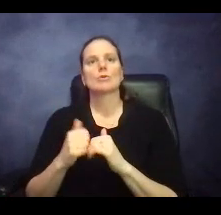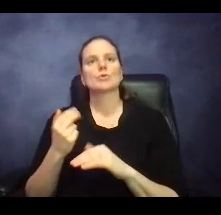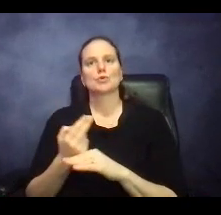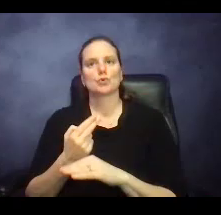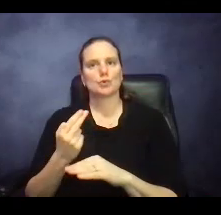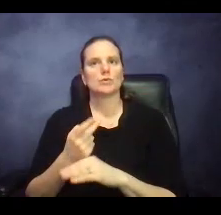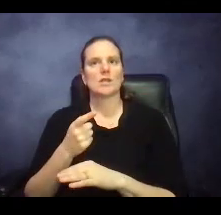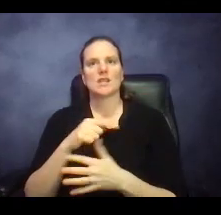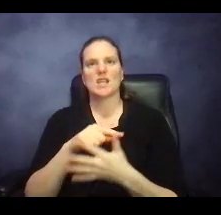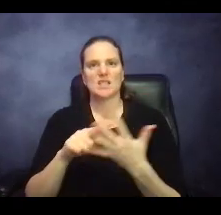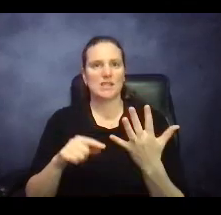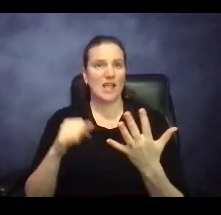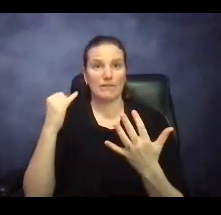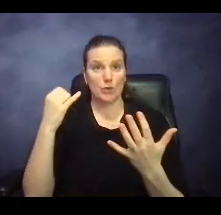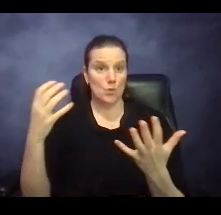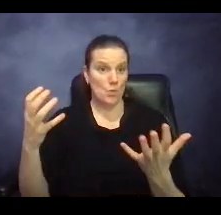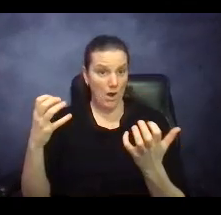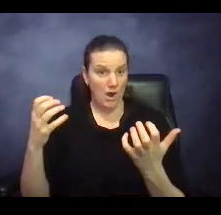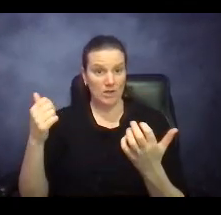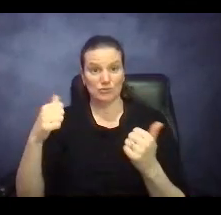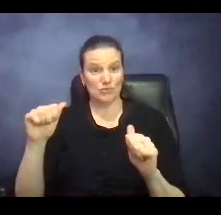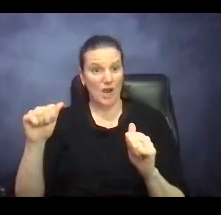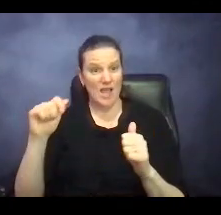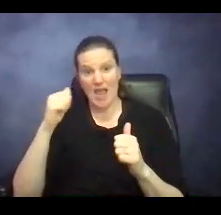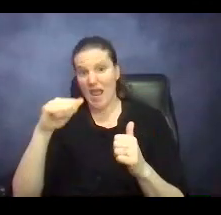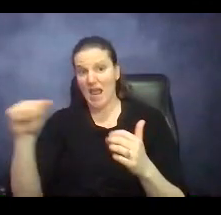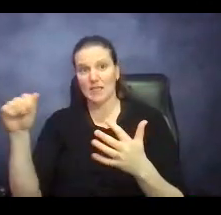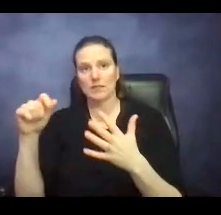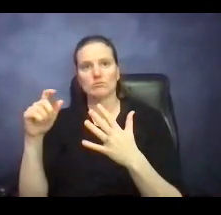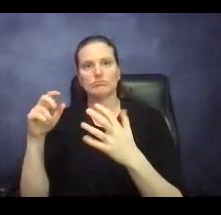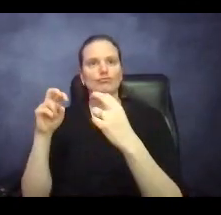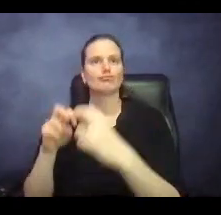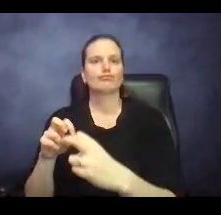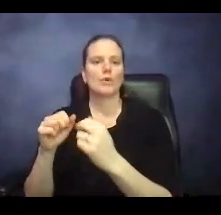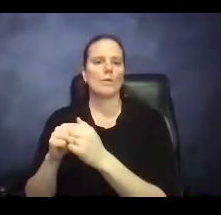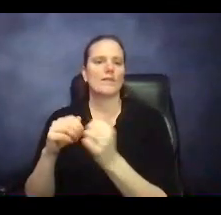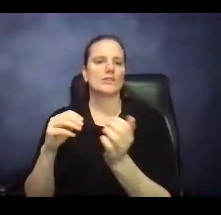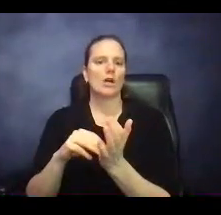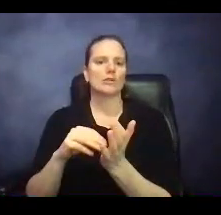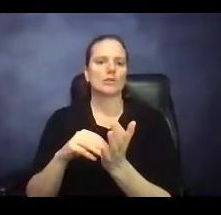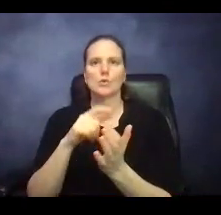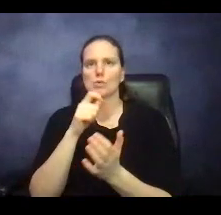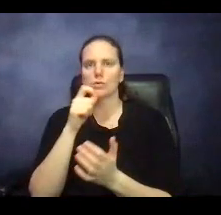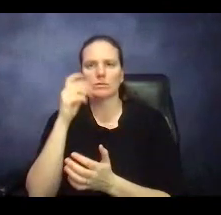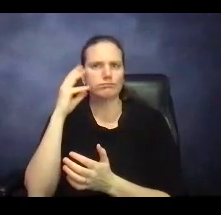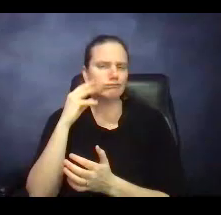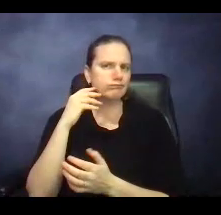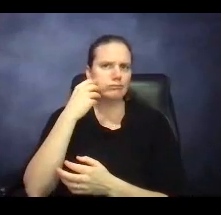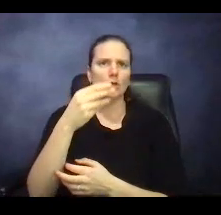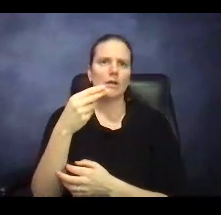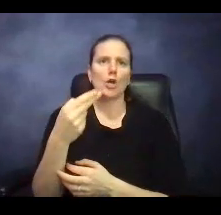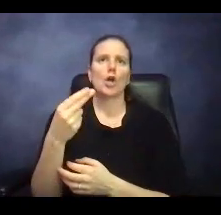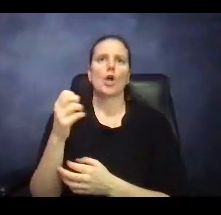Please, if you decide to do any of this stuff, consult with a practitioner who is versed in, in herbal and in integrative therapies.